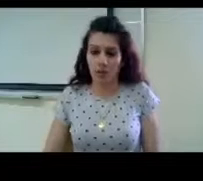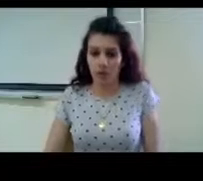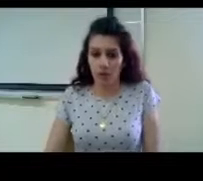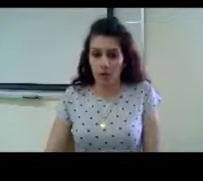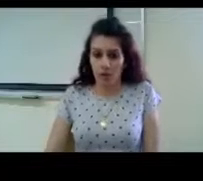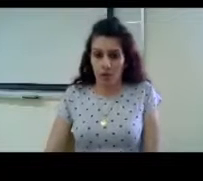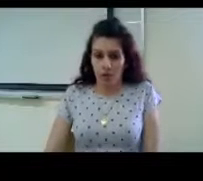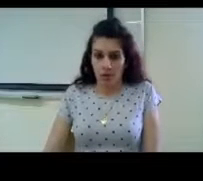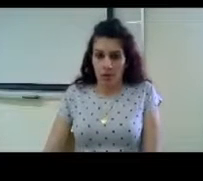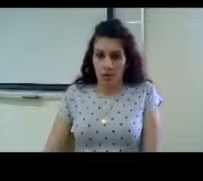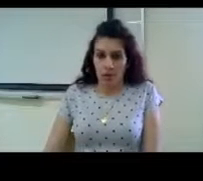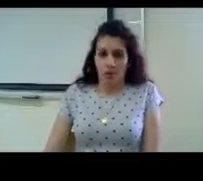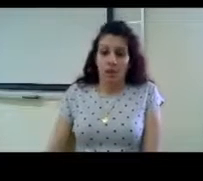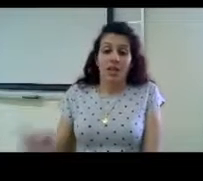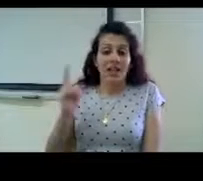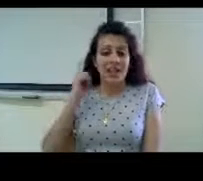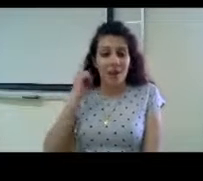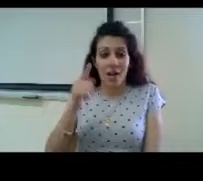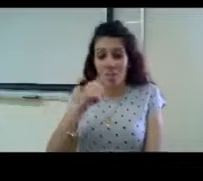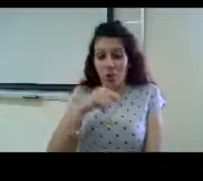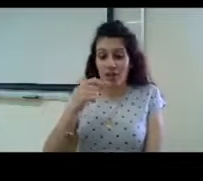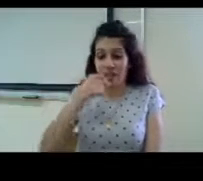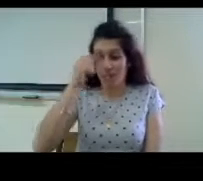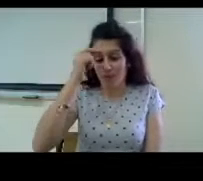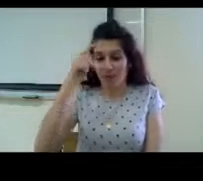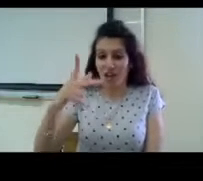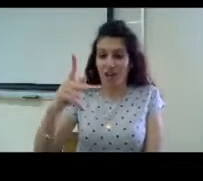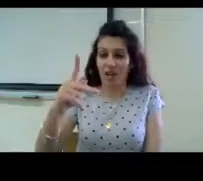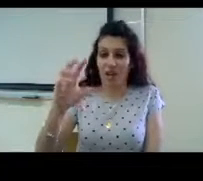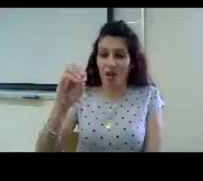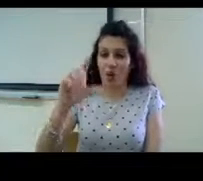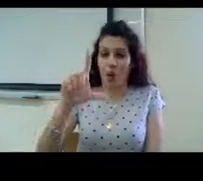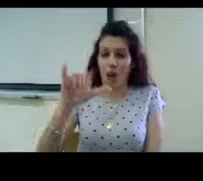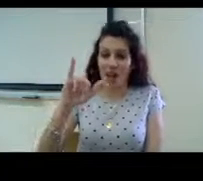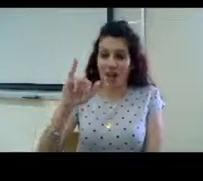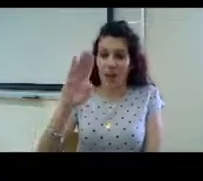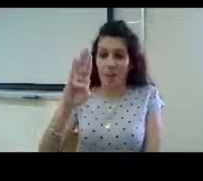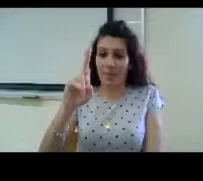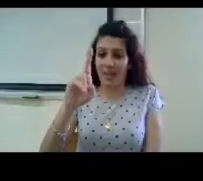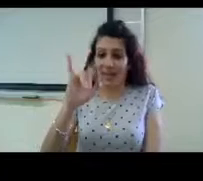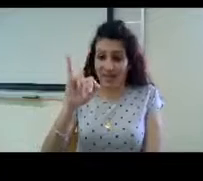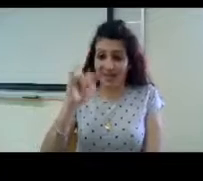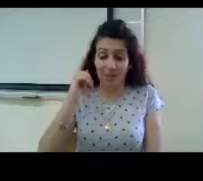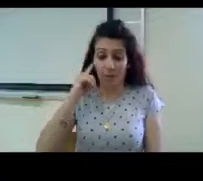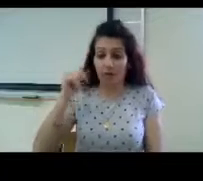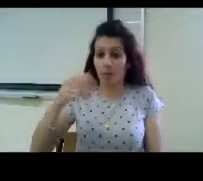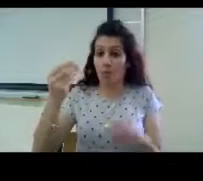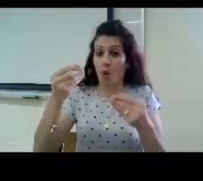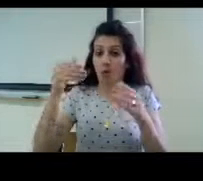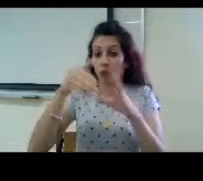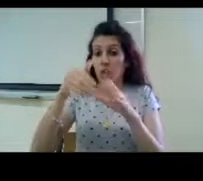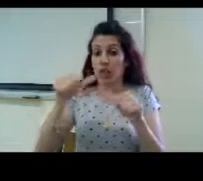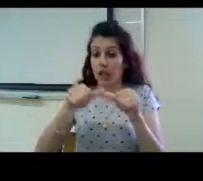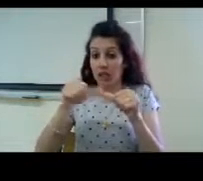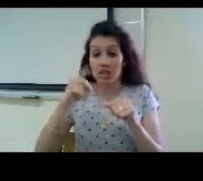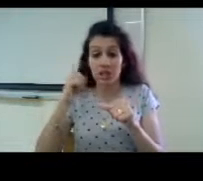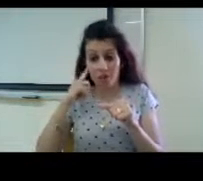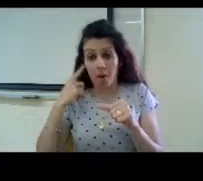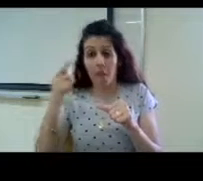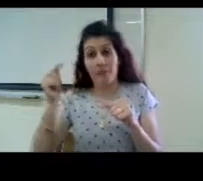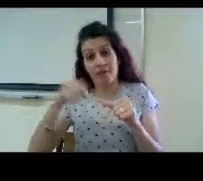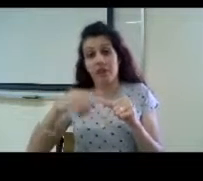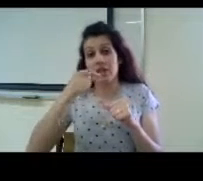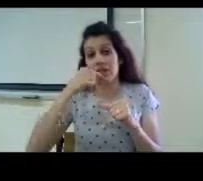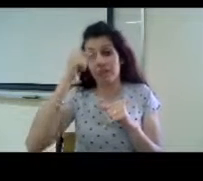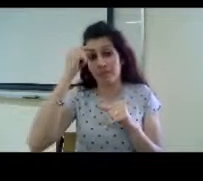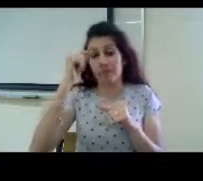reaching remote areas and some countries have assisted in ensuring working with